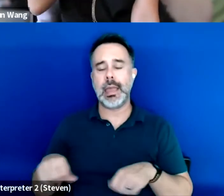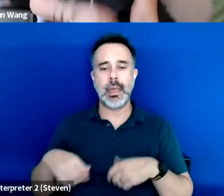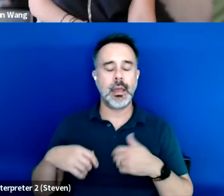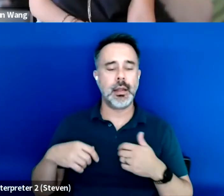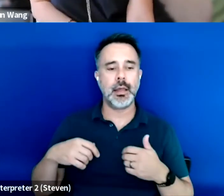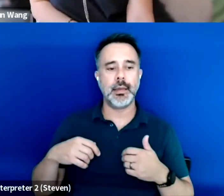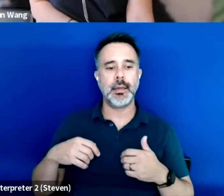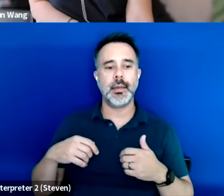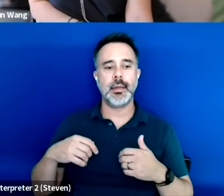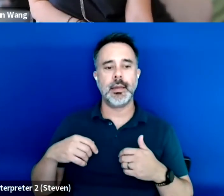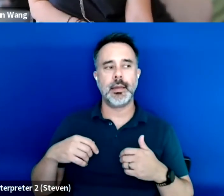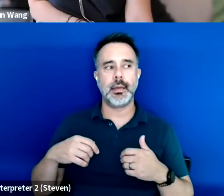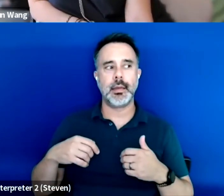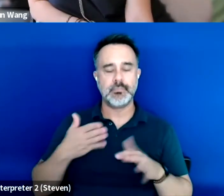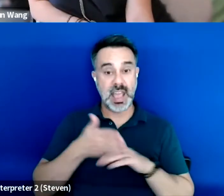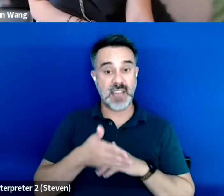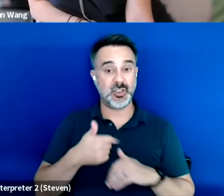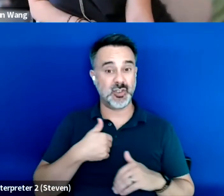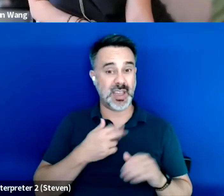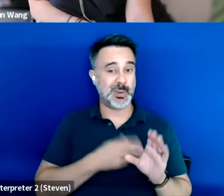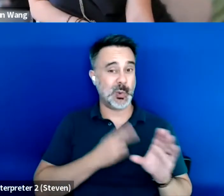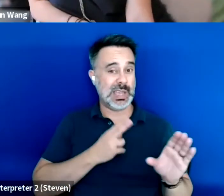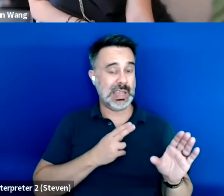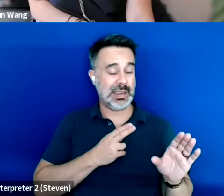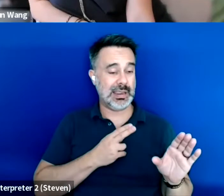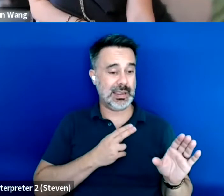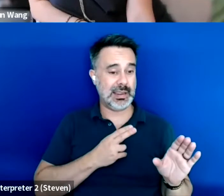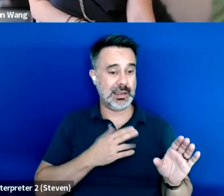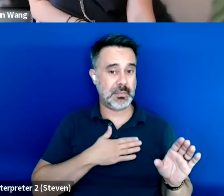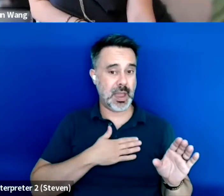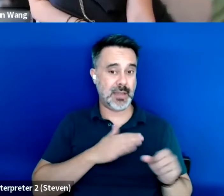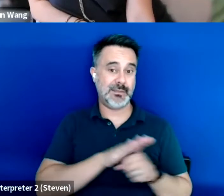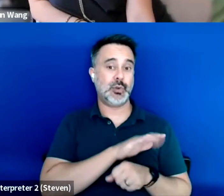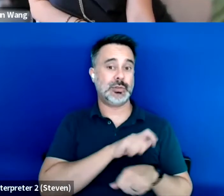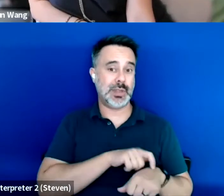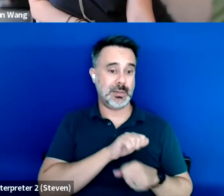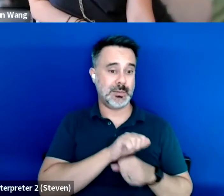is that, like, in a lot of good journalism stories there's always a conflict.